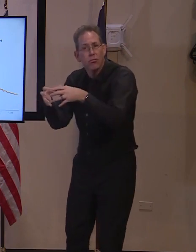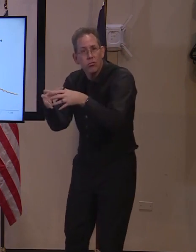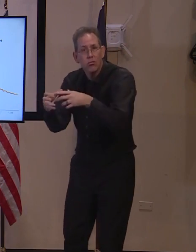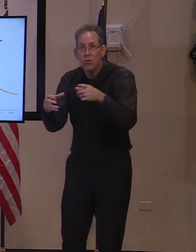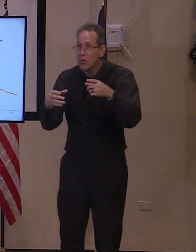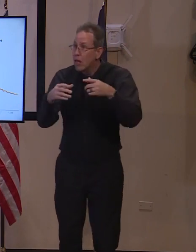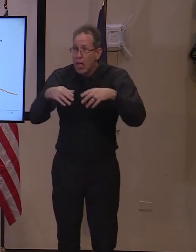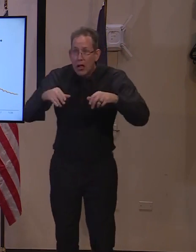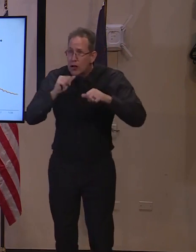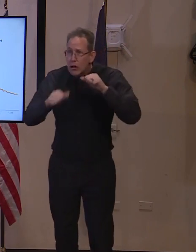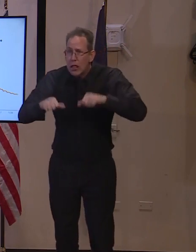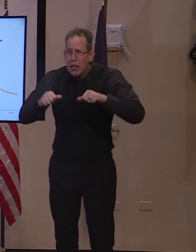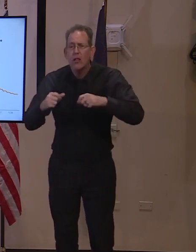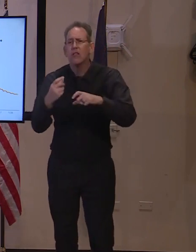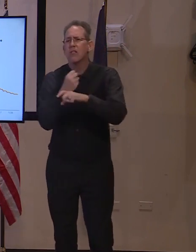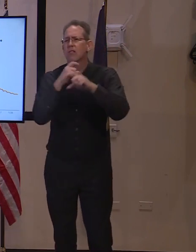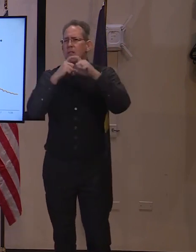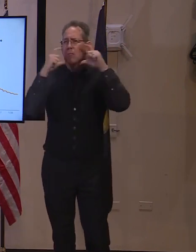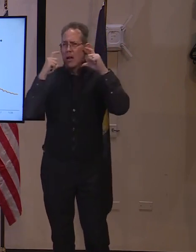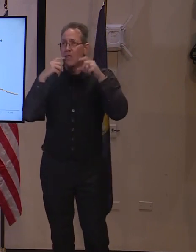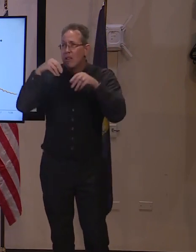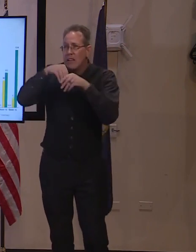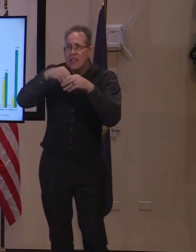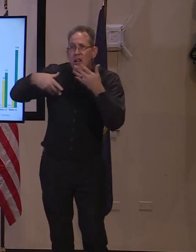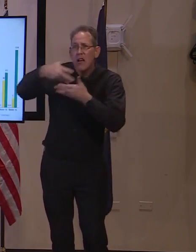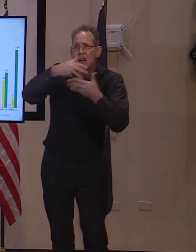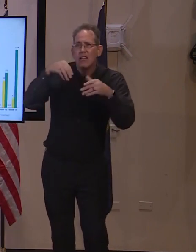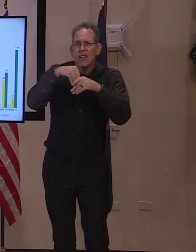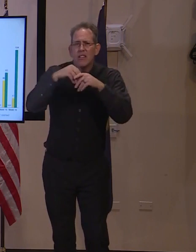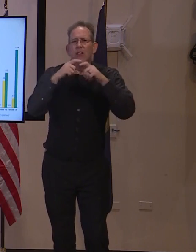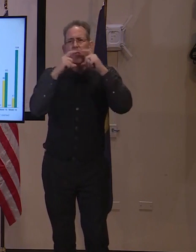other health precautions Looking across the higher education campuses, you'll